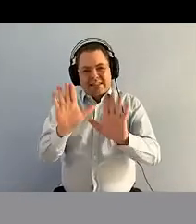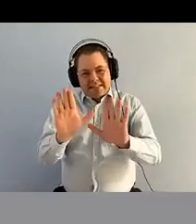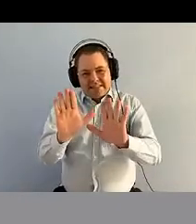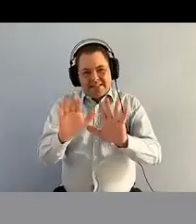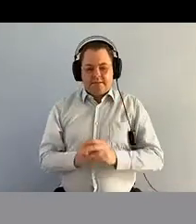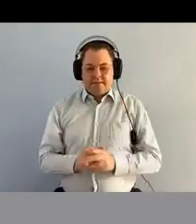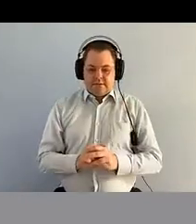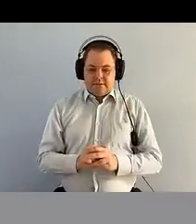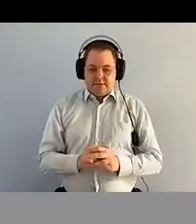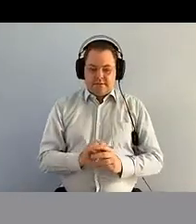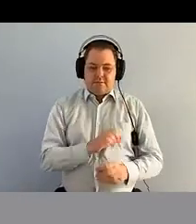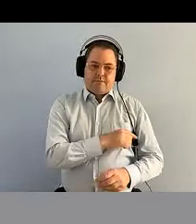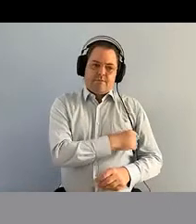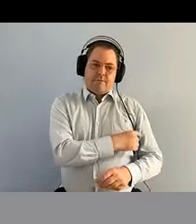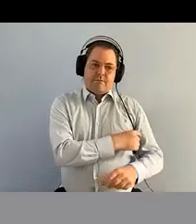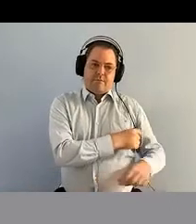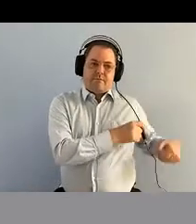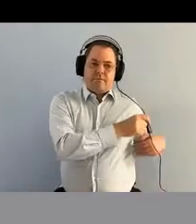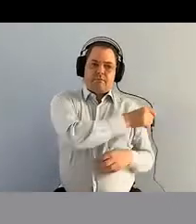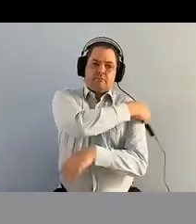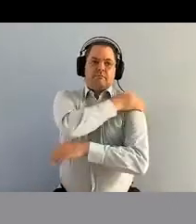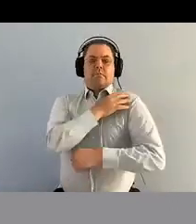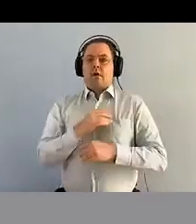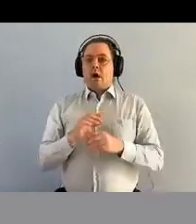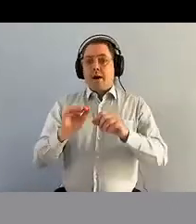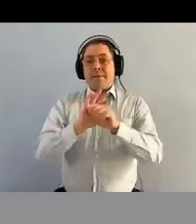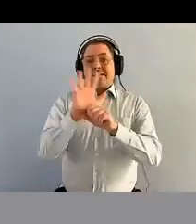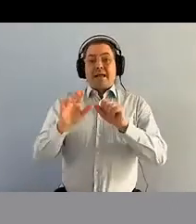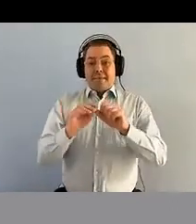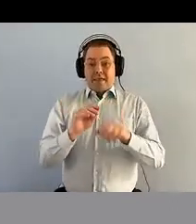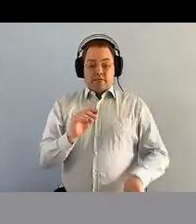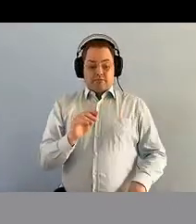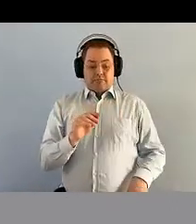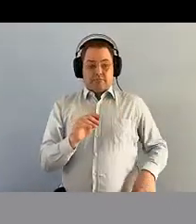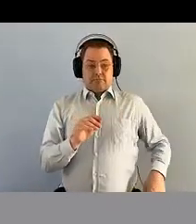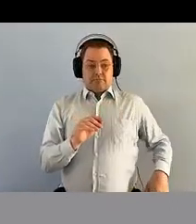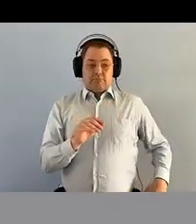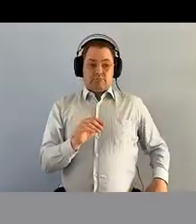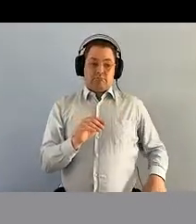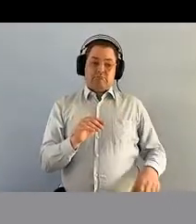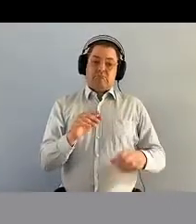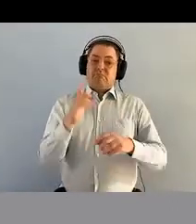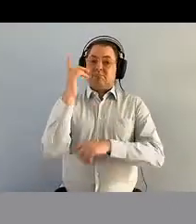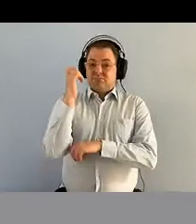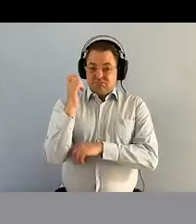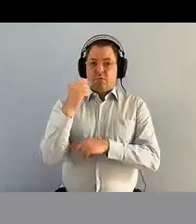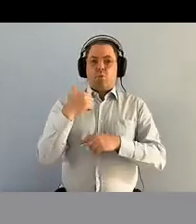Could I ask everybody to mute their microphone s? Thank you. So at the start of the